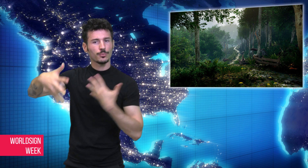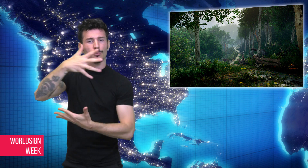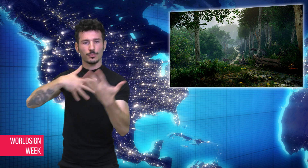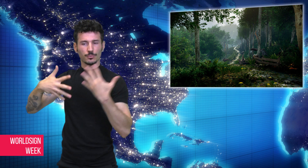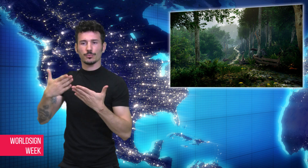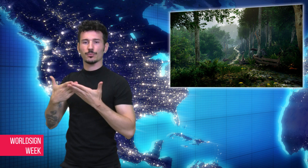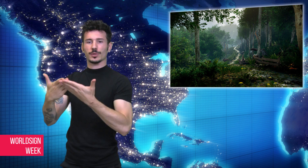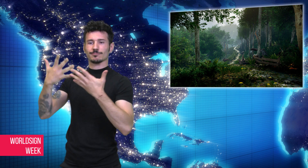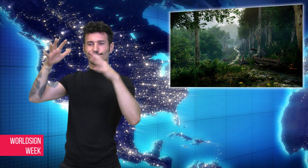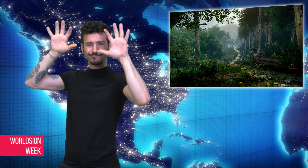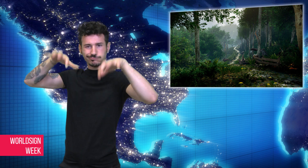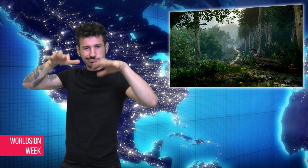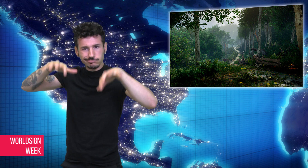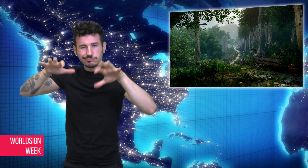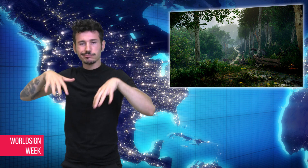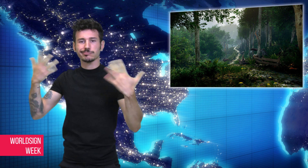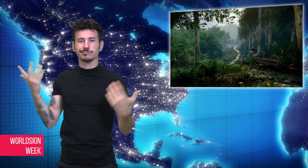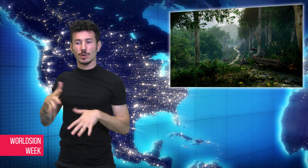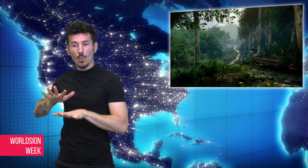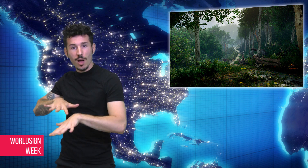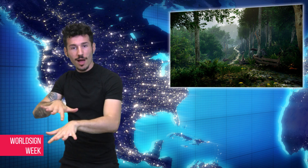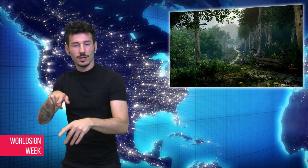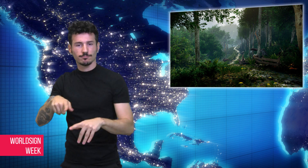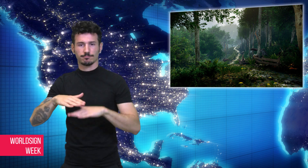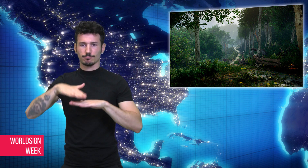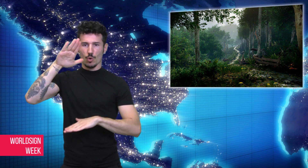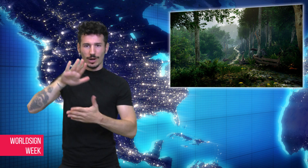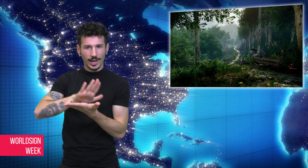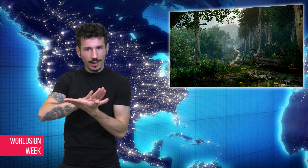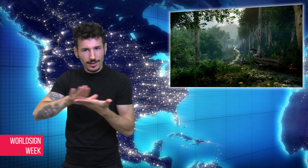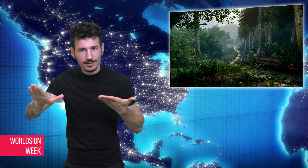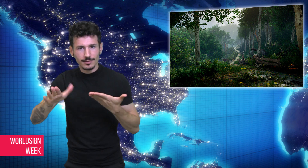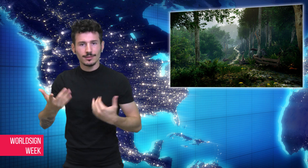It encourages rainfall, clean water, reduction of